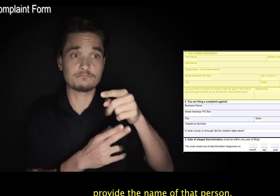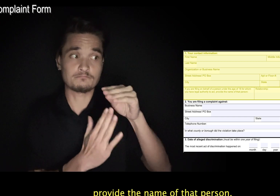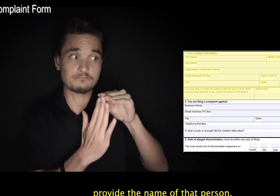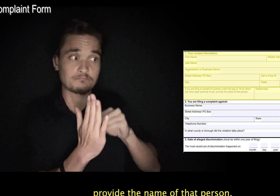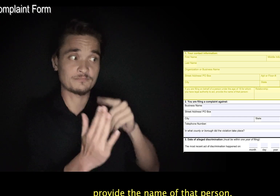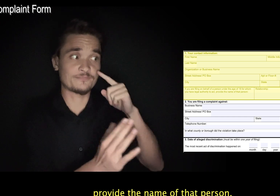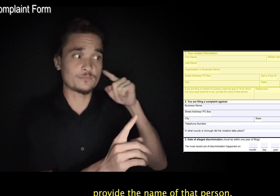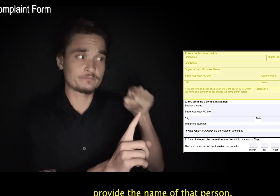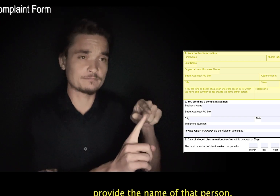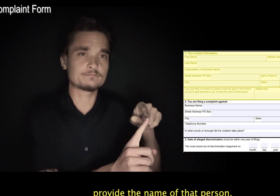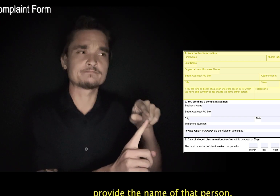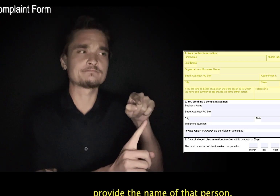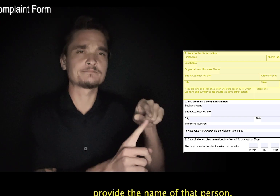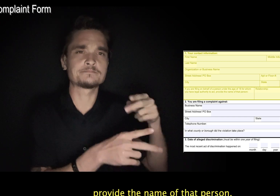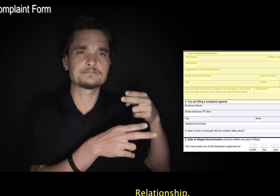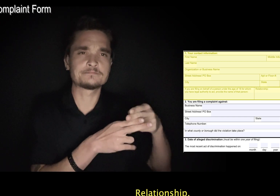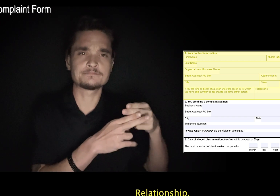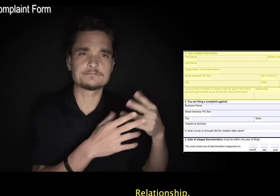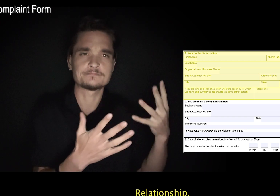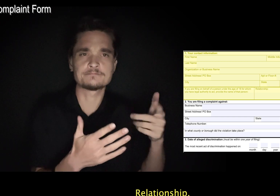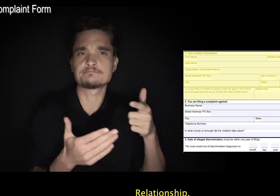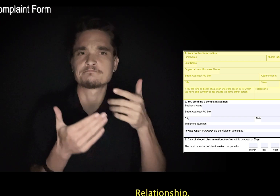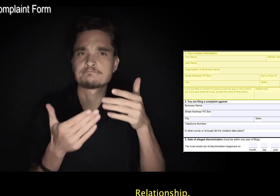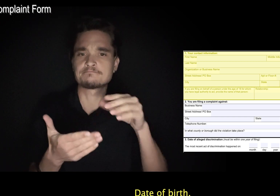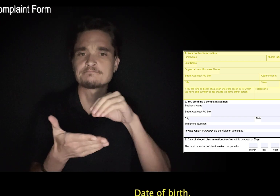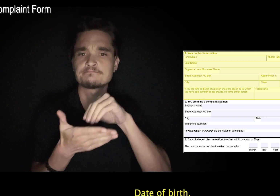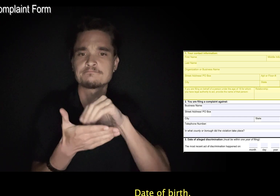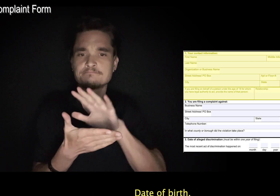provide the name of that person. Relationship. Date of birth.